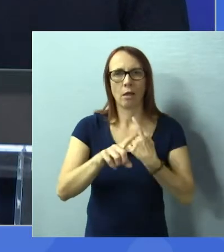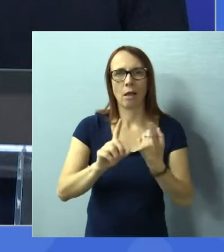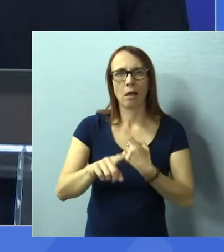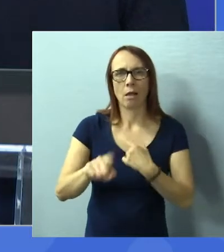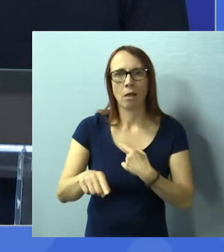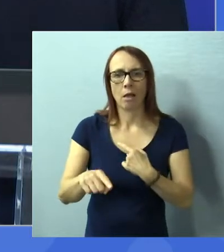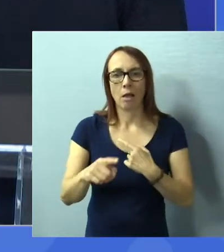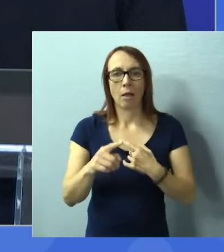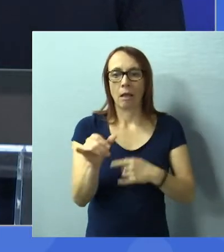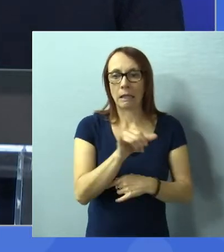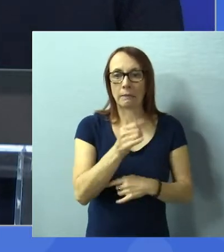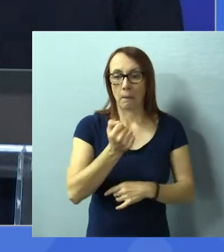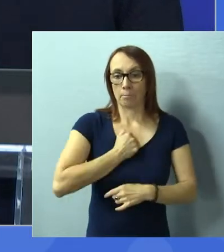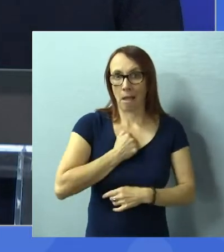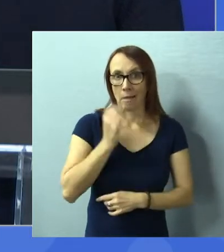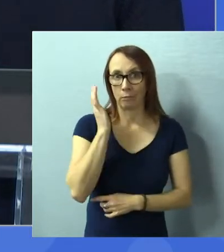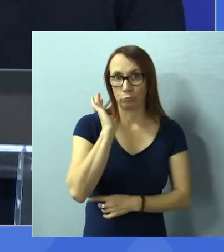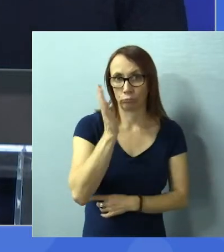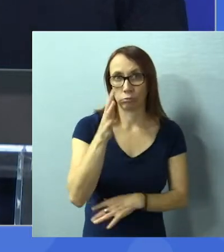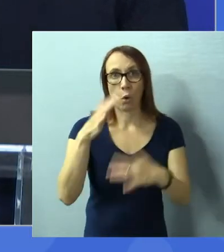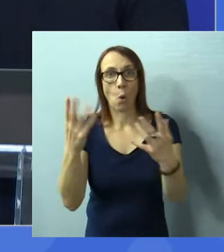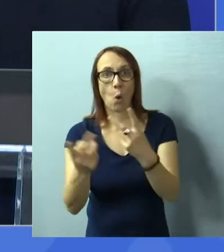that I haven't covered that you think might be important and I'll just say at